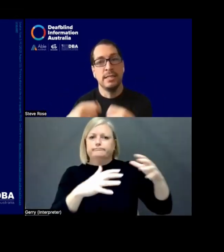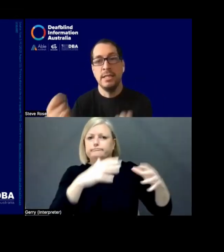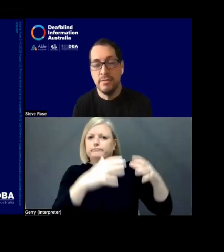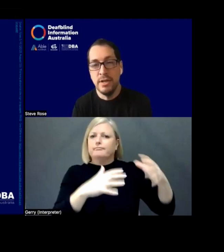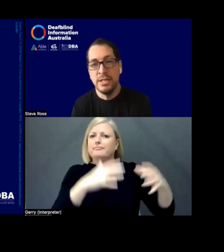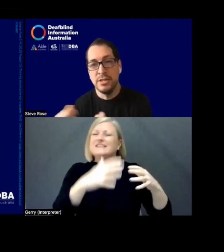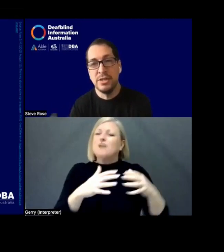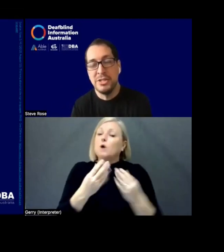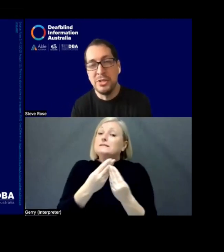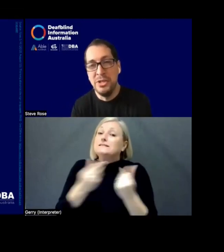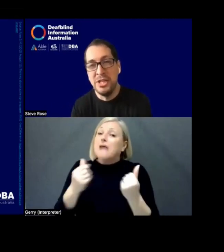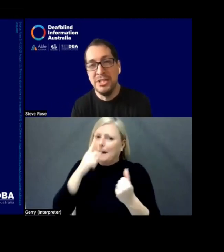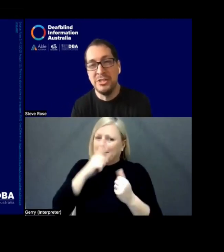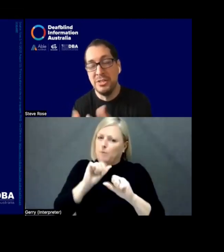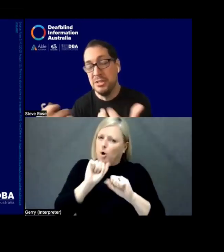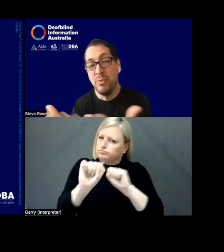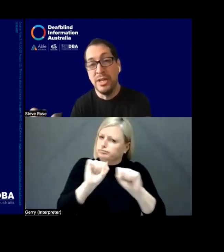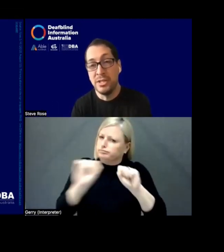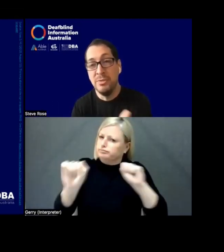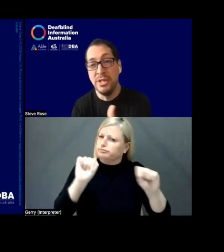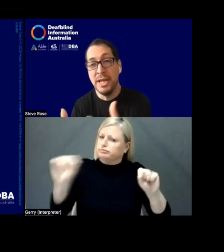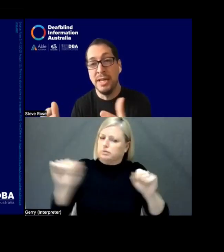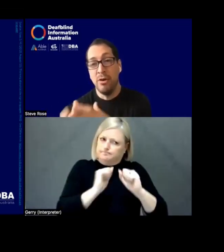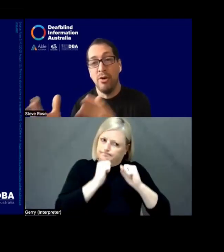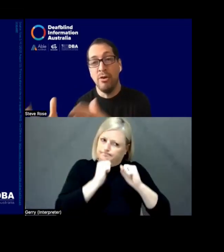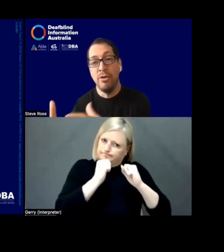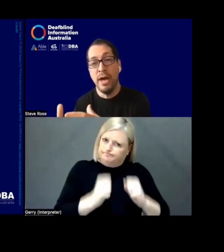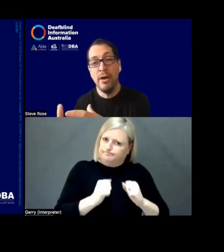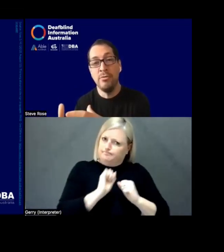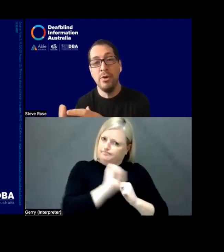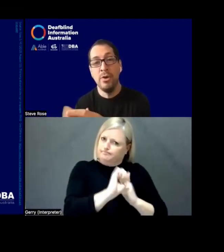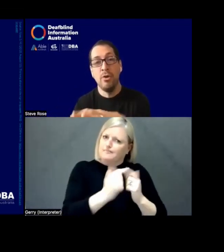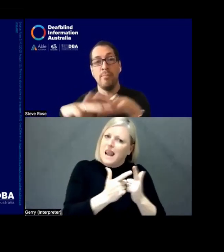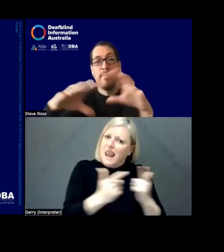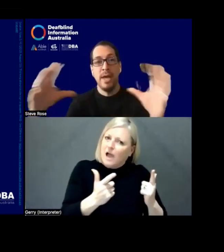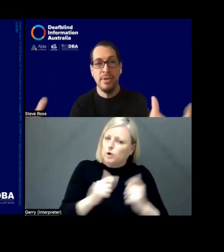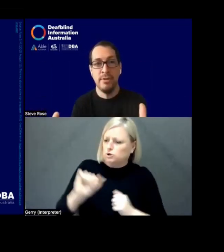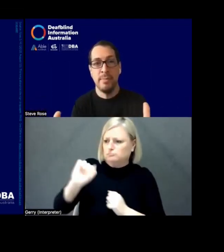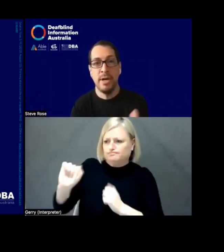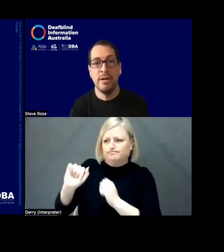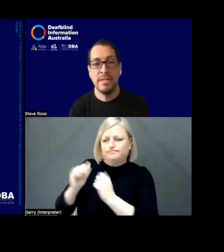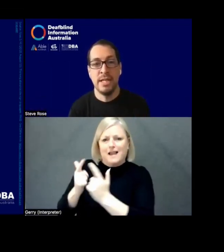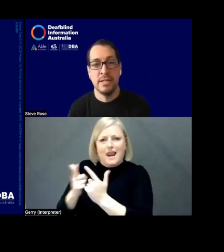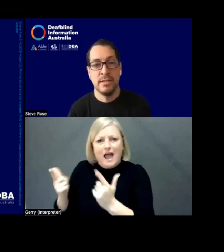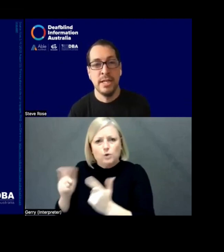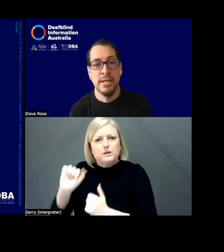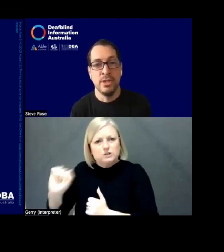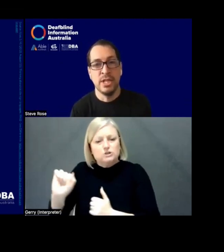a communication; a way to communicate on their own or it may be that they're part of a tactile sign language.